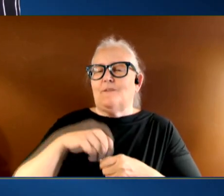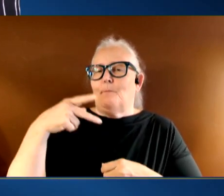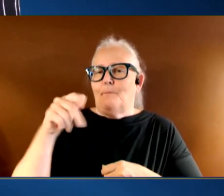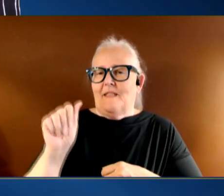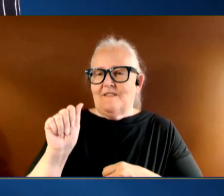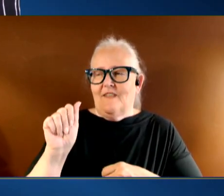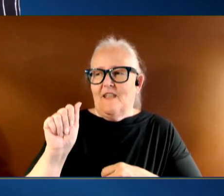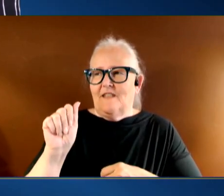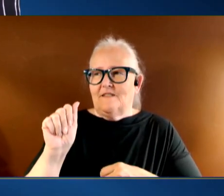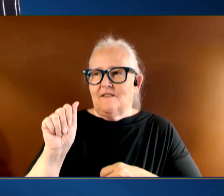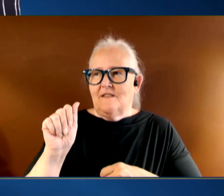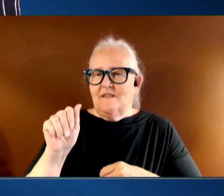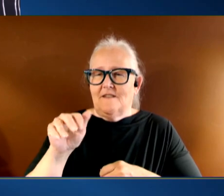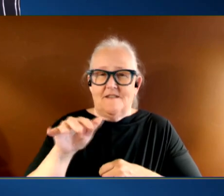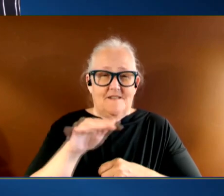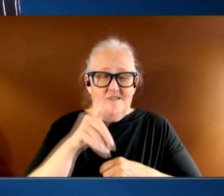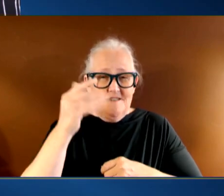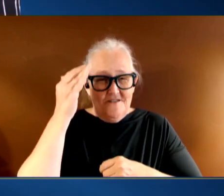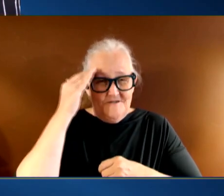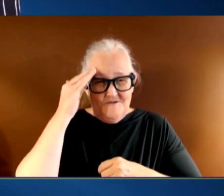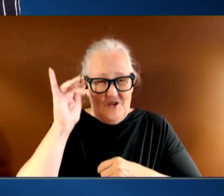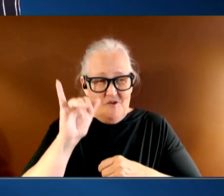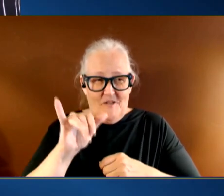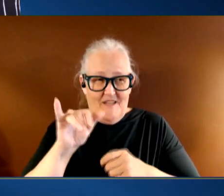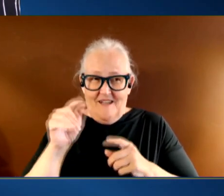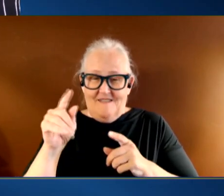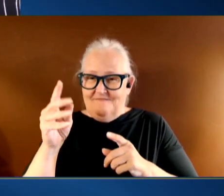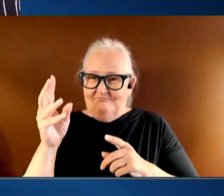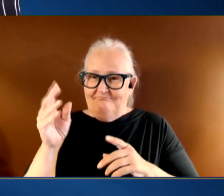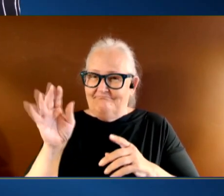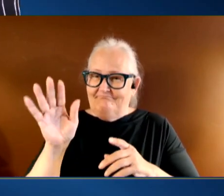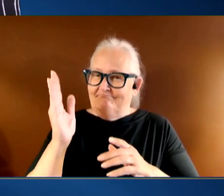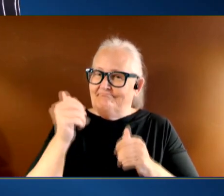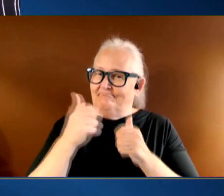any of you know where Williamsport, Pennsylvania is. But I always say, do you know Little League,